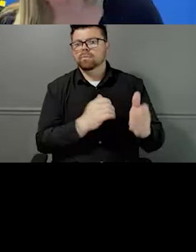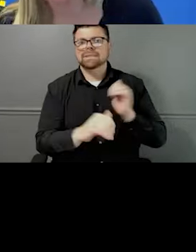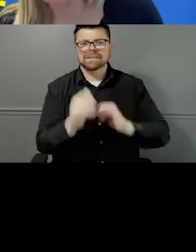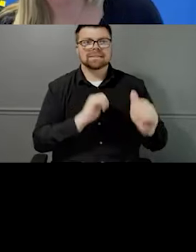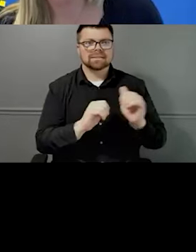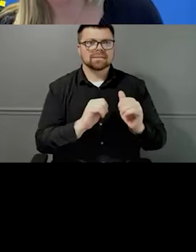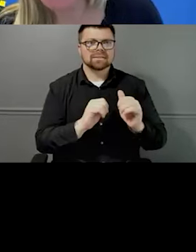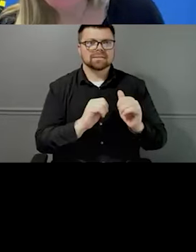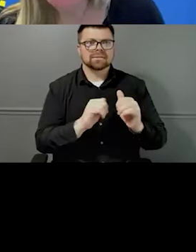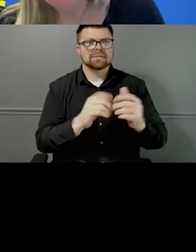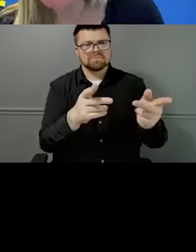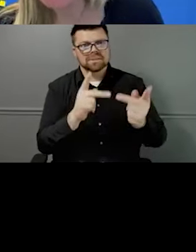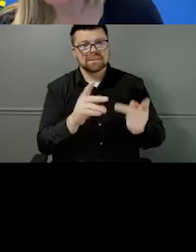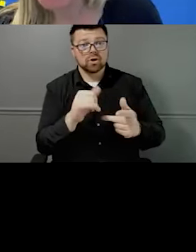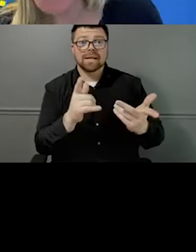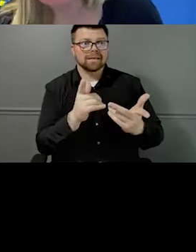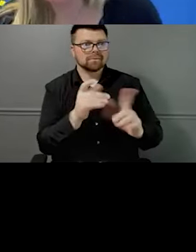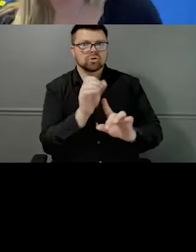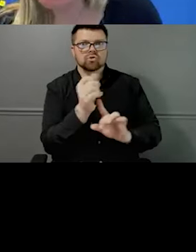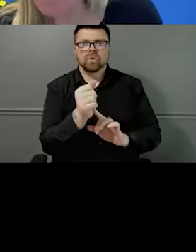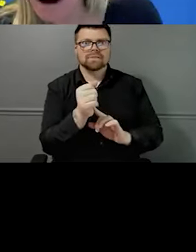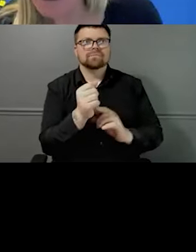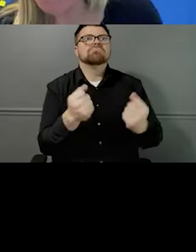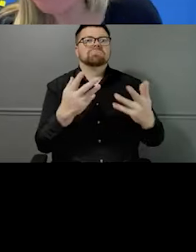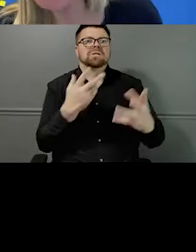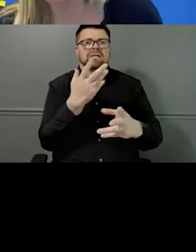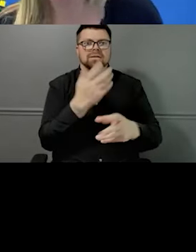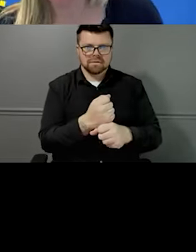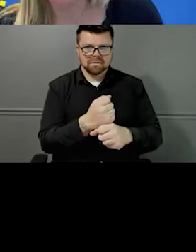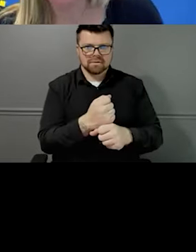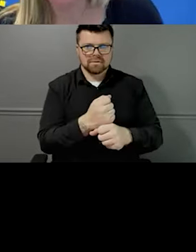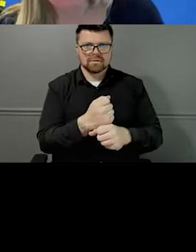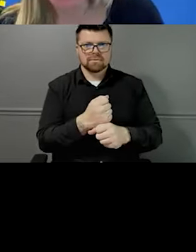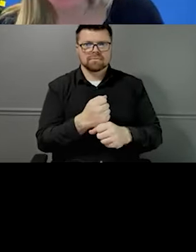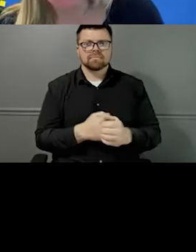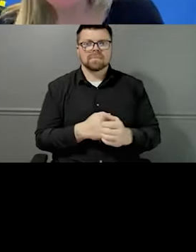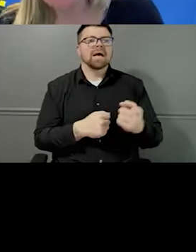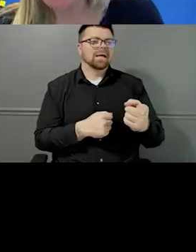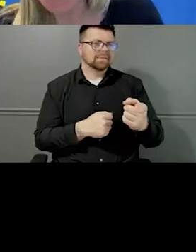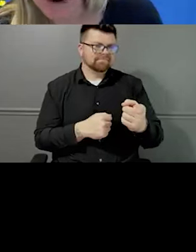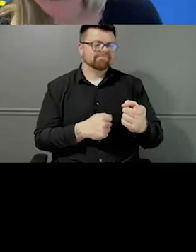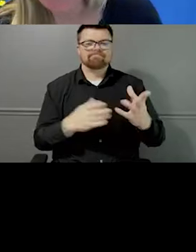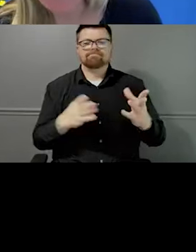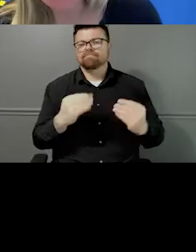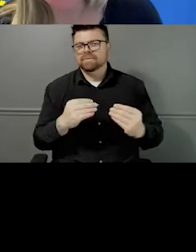actually, for decades has invoked that limitation. Provide a list of